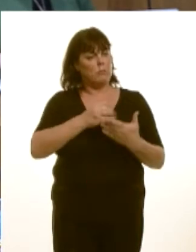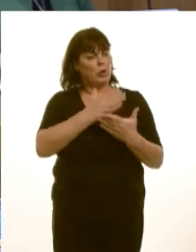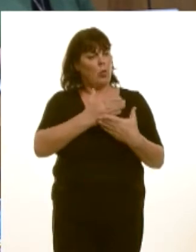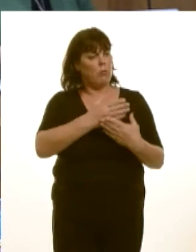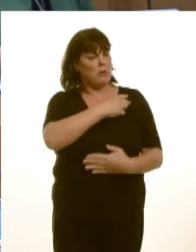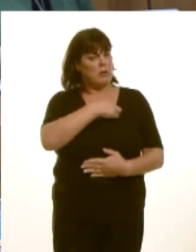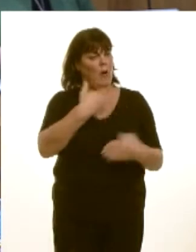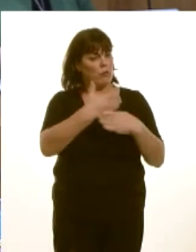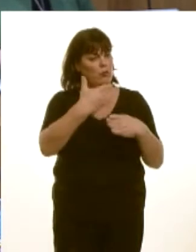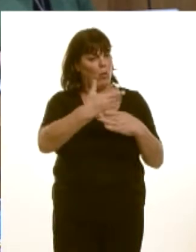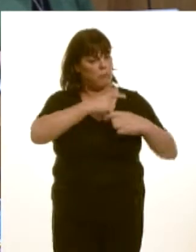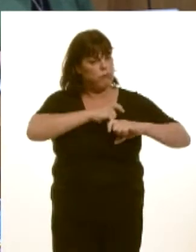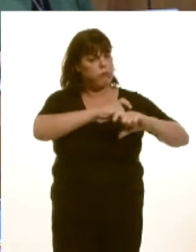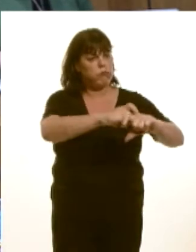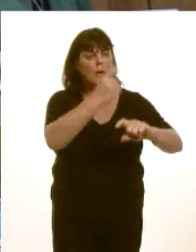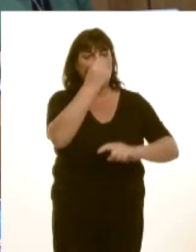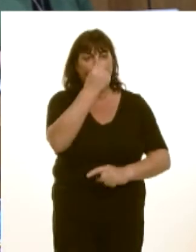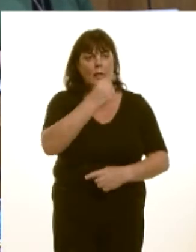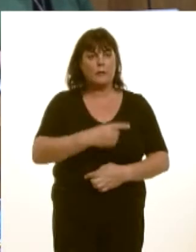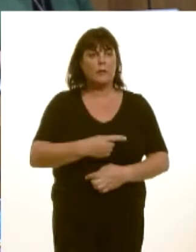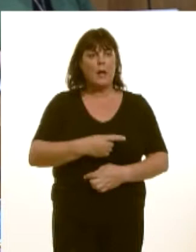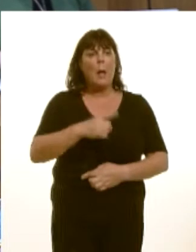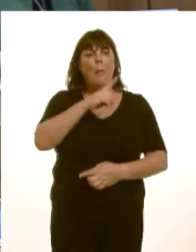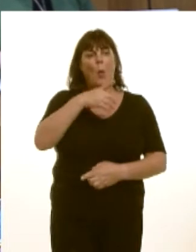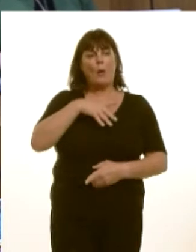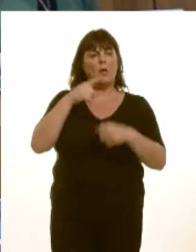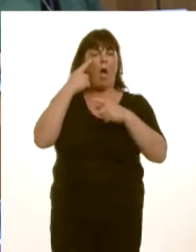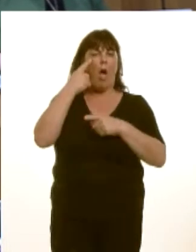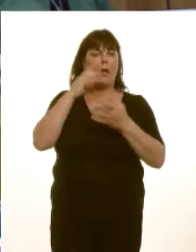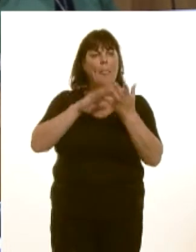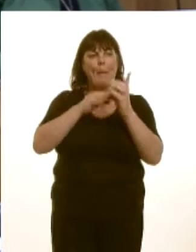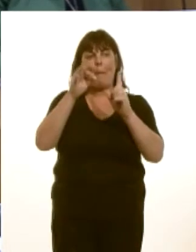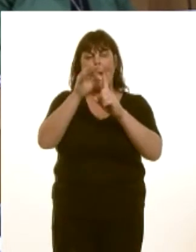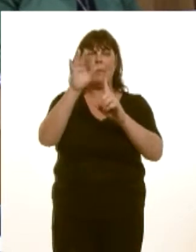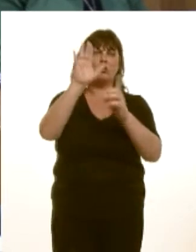merge, according to an agreed map and with ministerial approval, are able to do so.